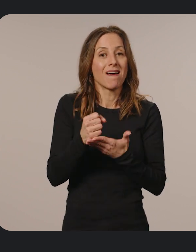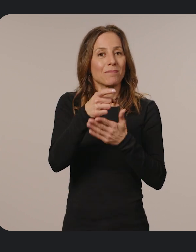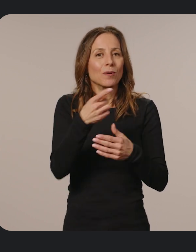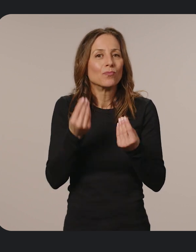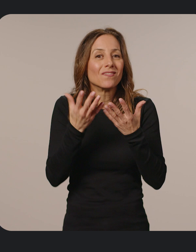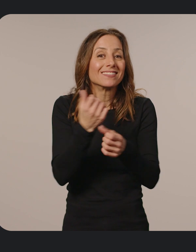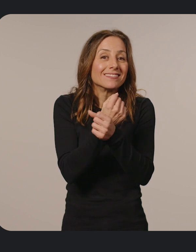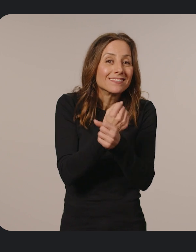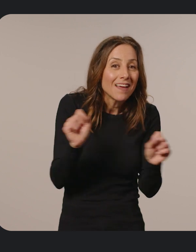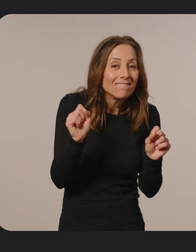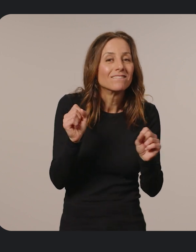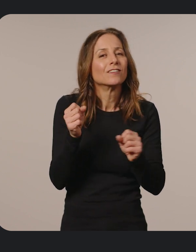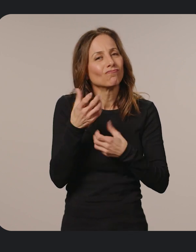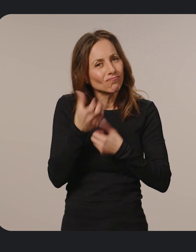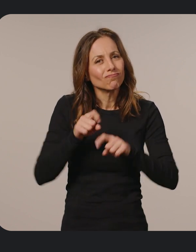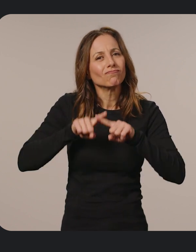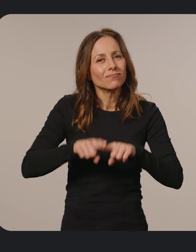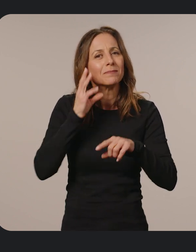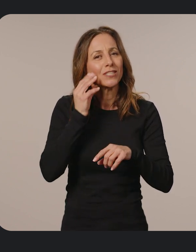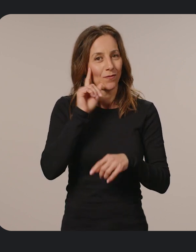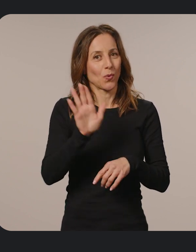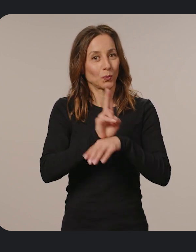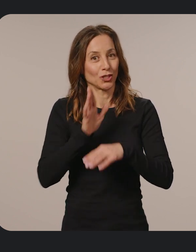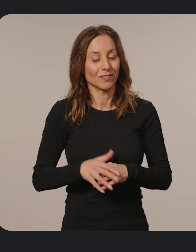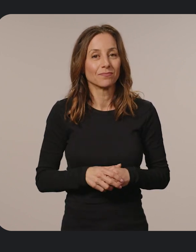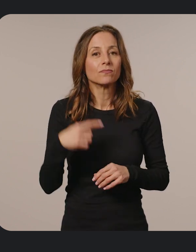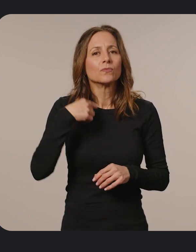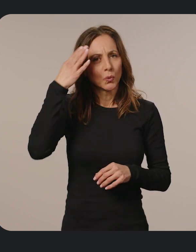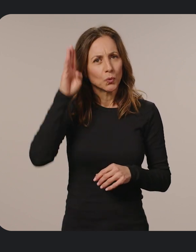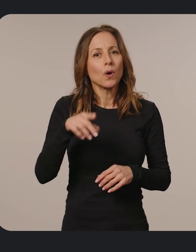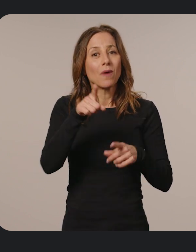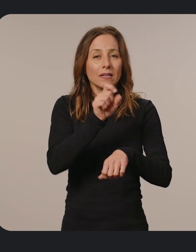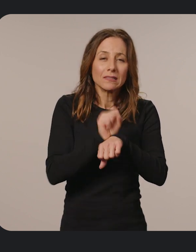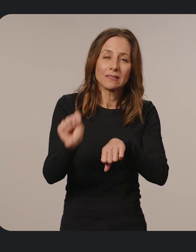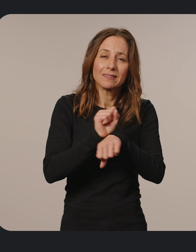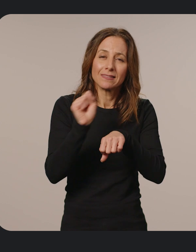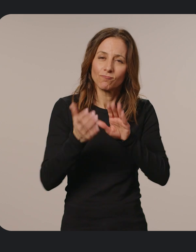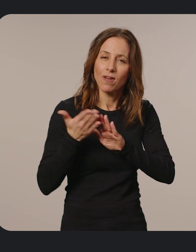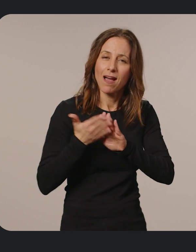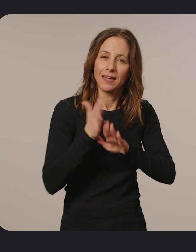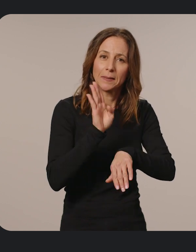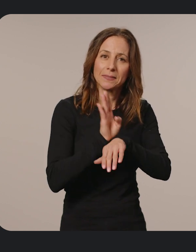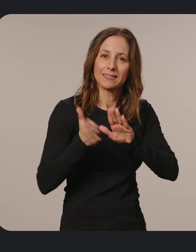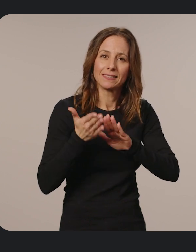Console to help you provide safe, trustworthy experiences to your users. We know that while you are working hard